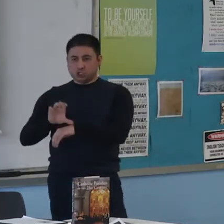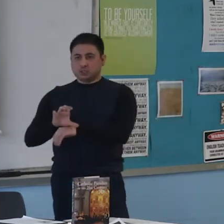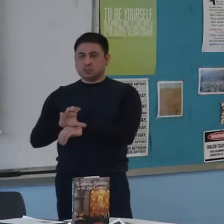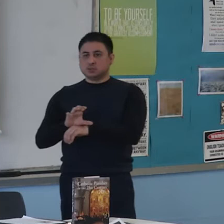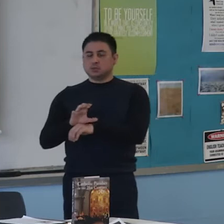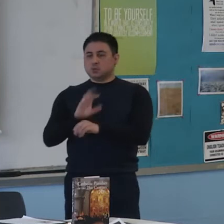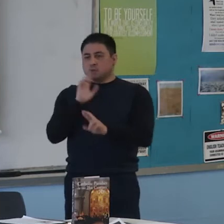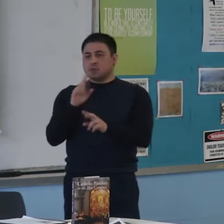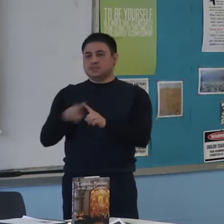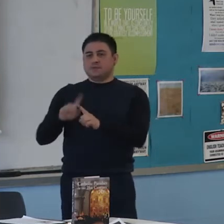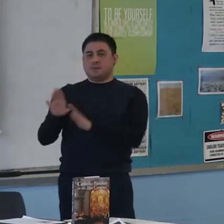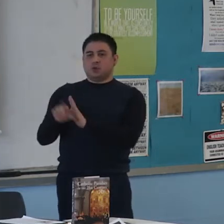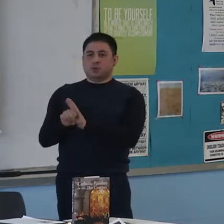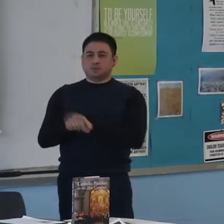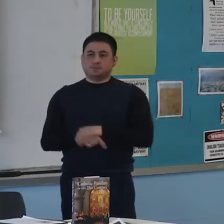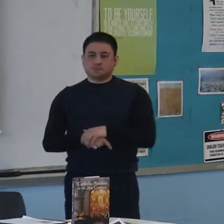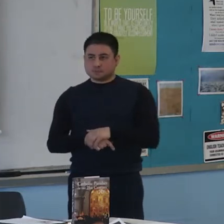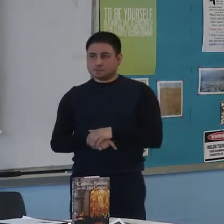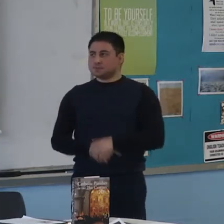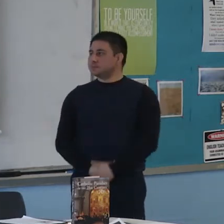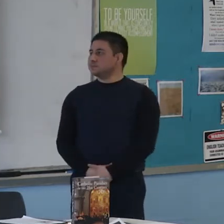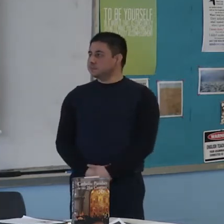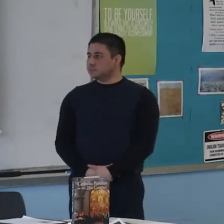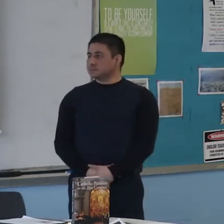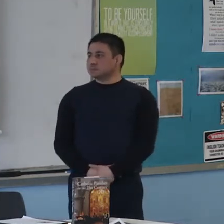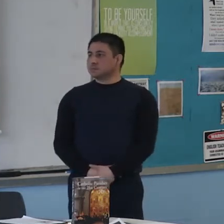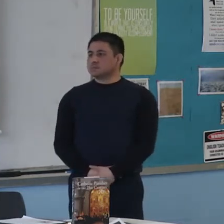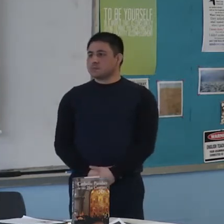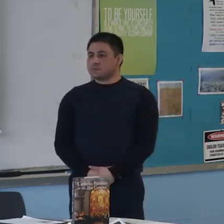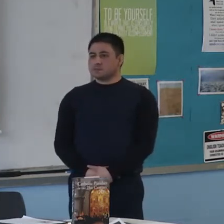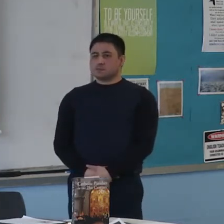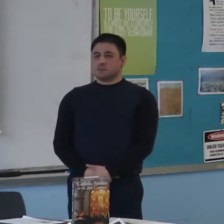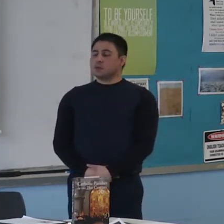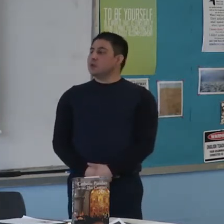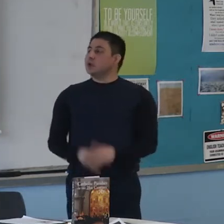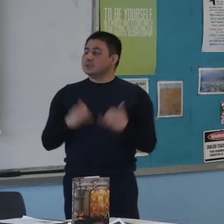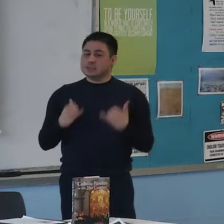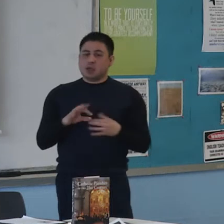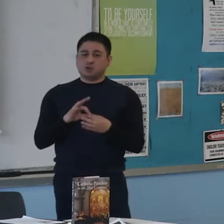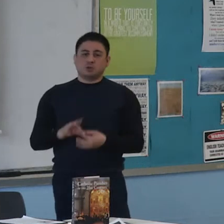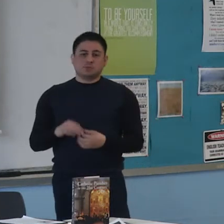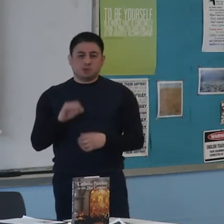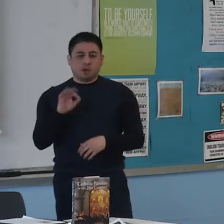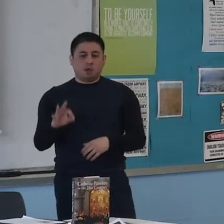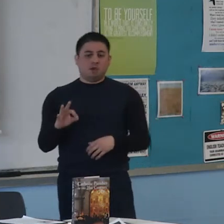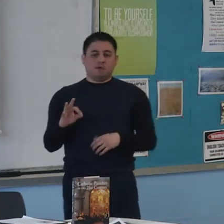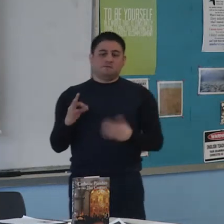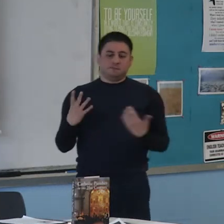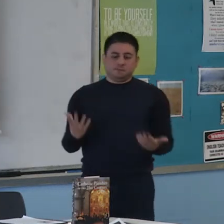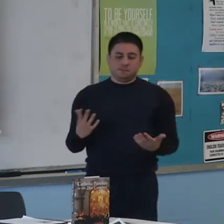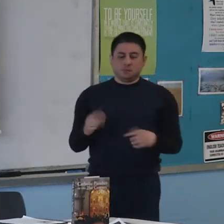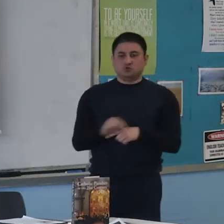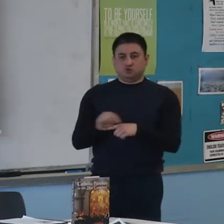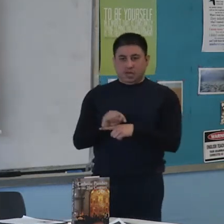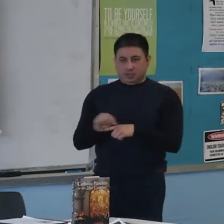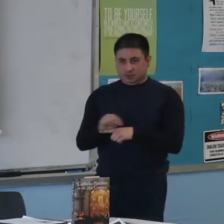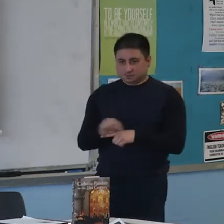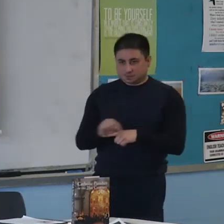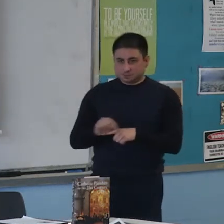all different backgrounds. Then we ask in terms of the training, "so are you aware